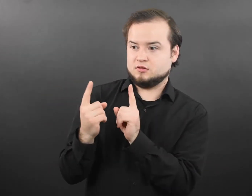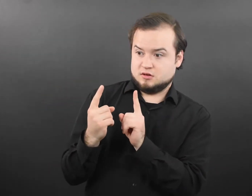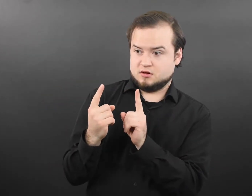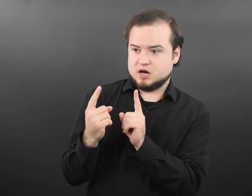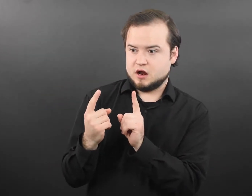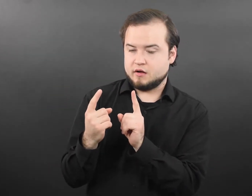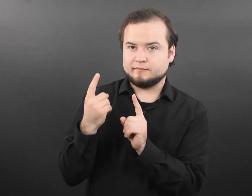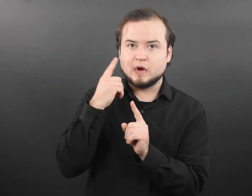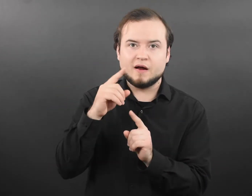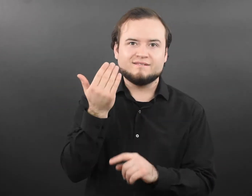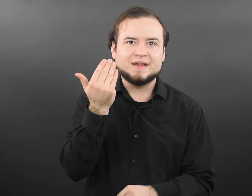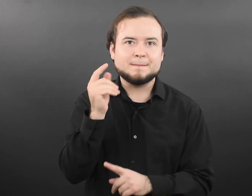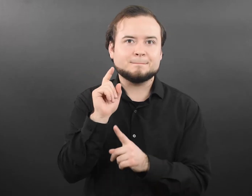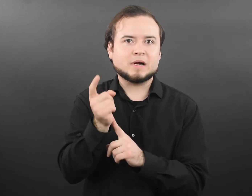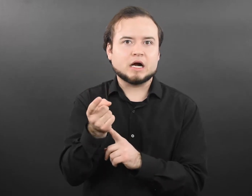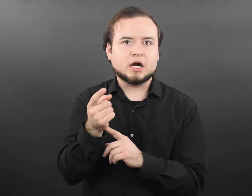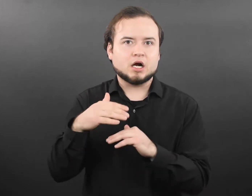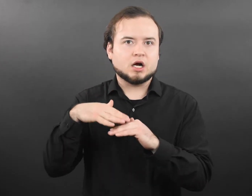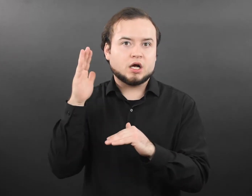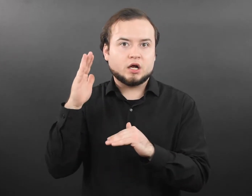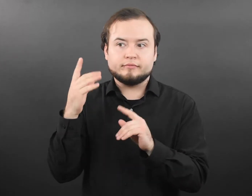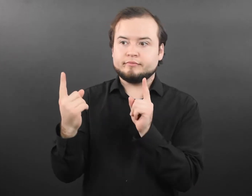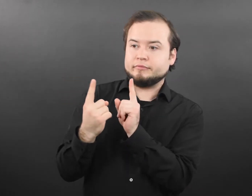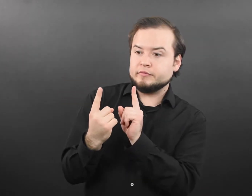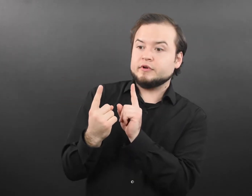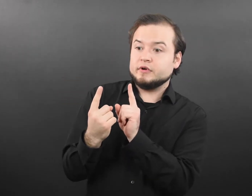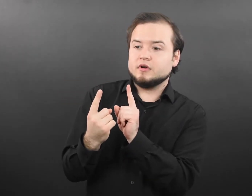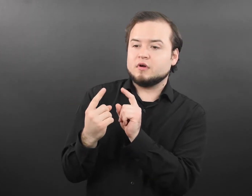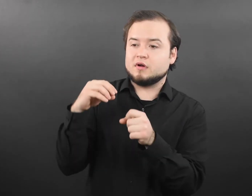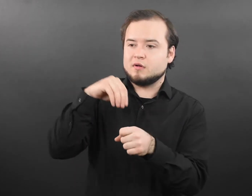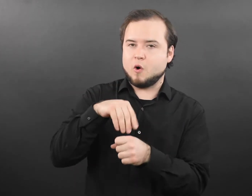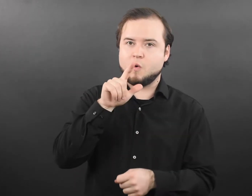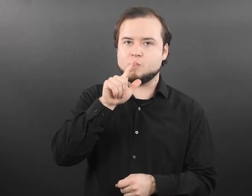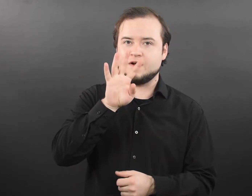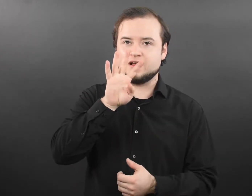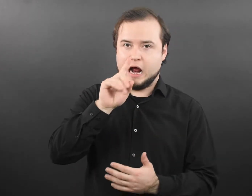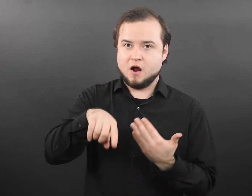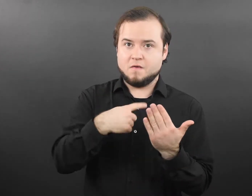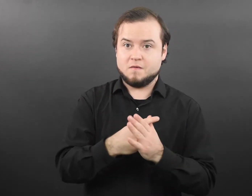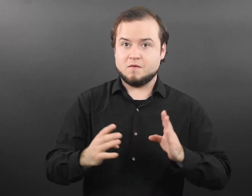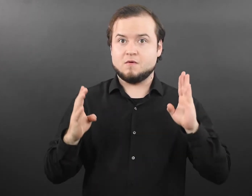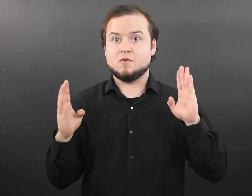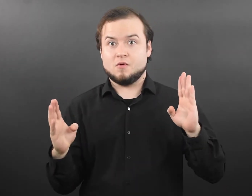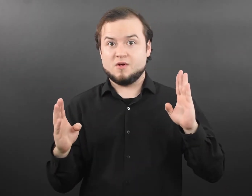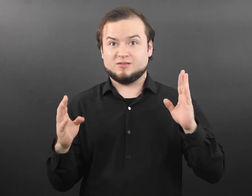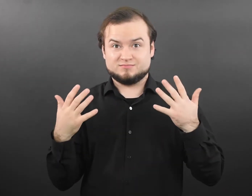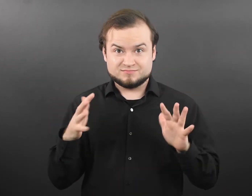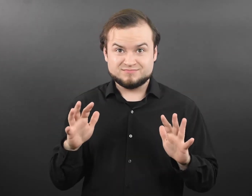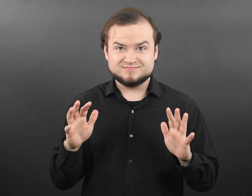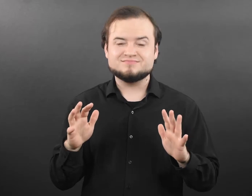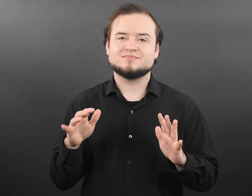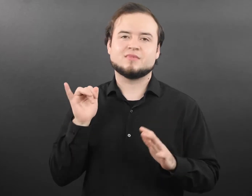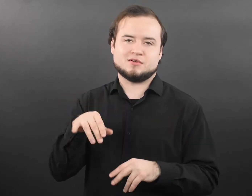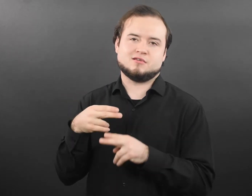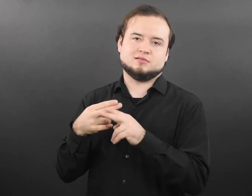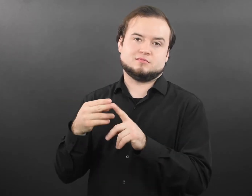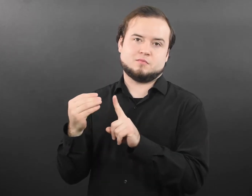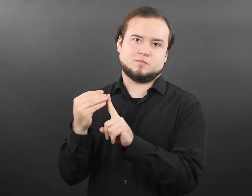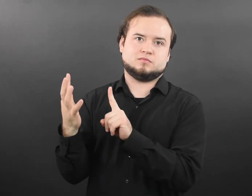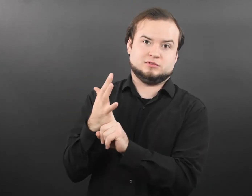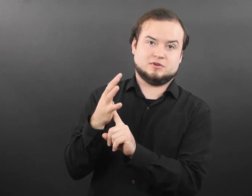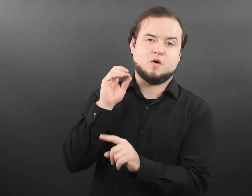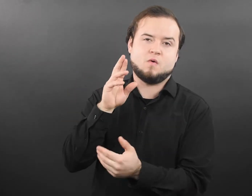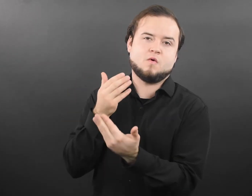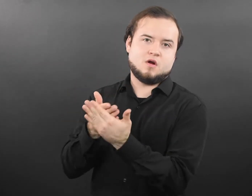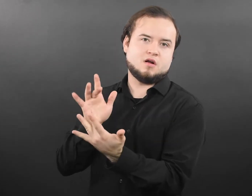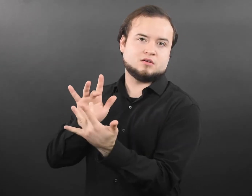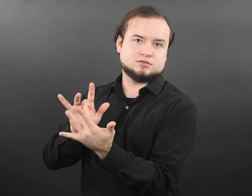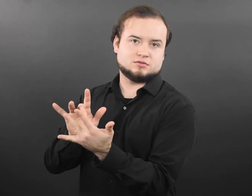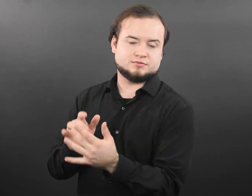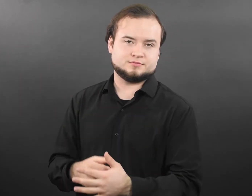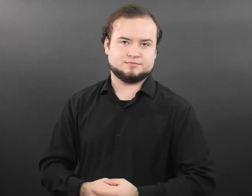within 6 feet or less of people with COVID-19.